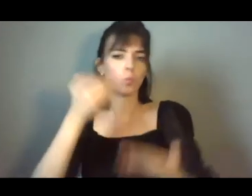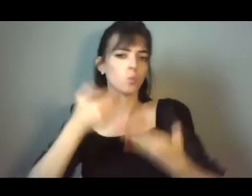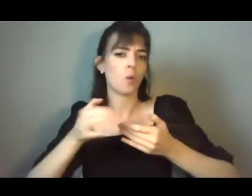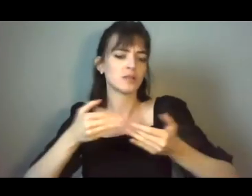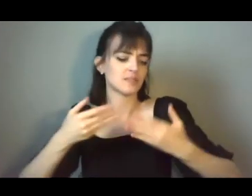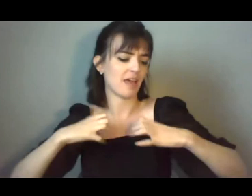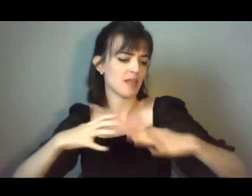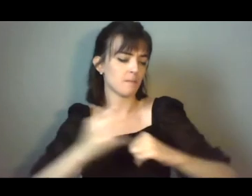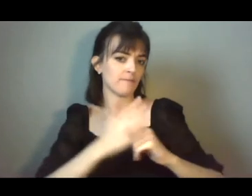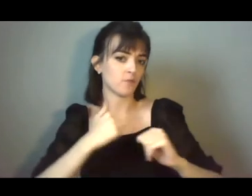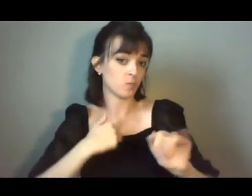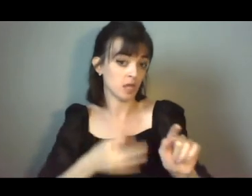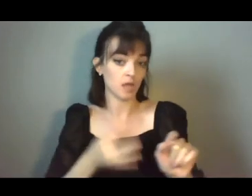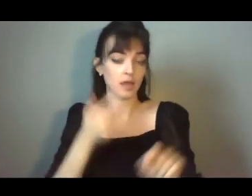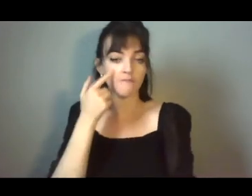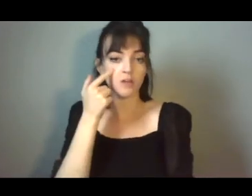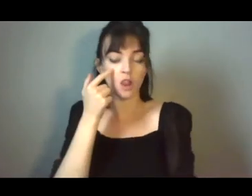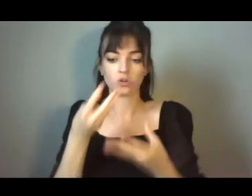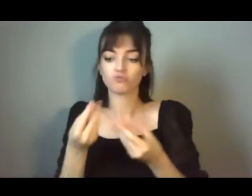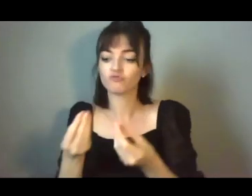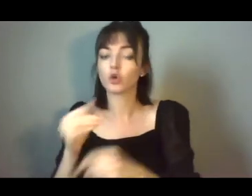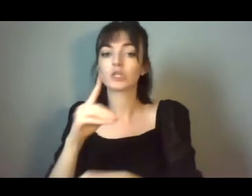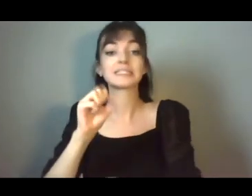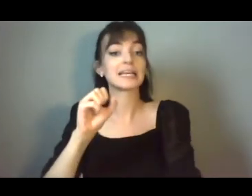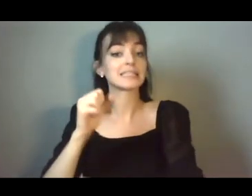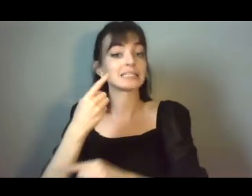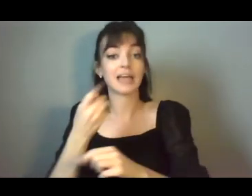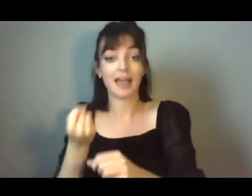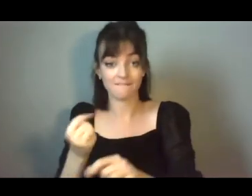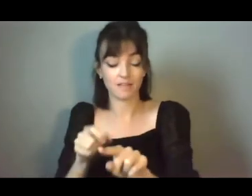that they look at the resources, that the DSS have provided and we can also provide further